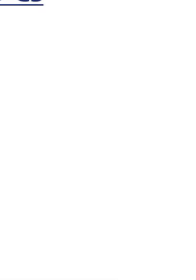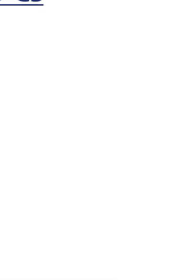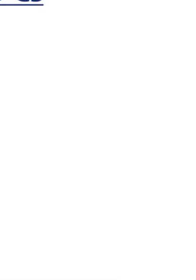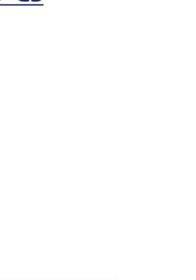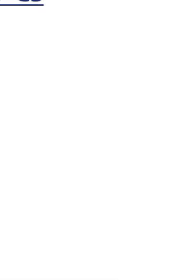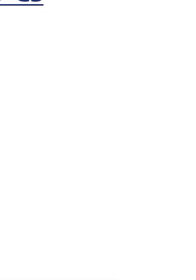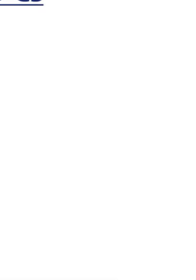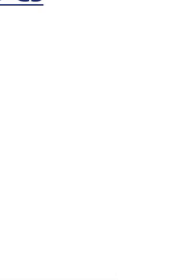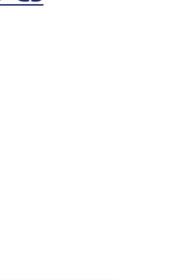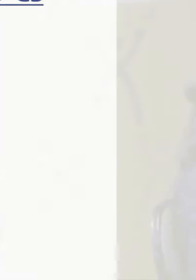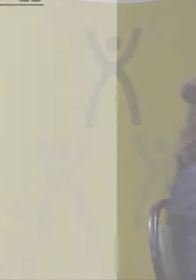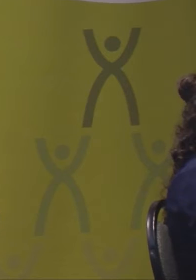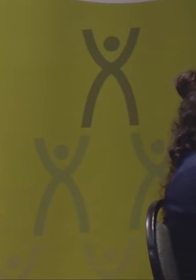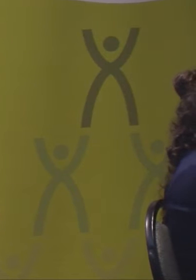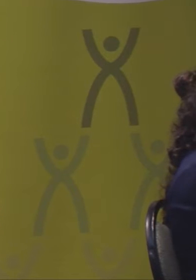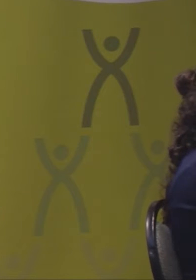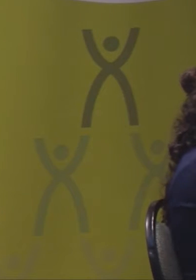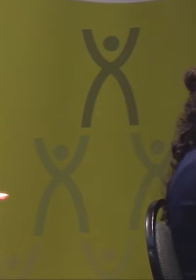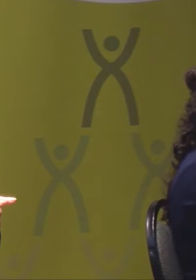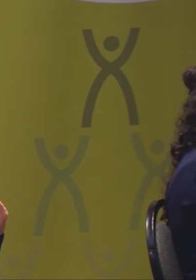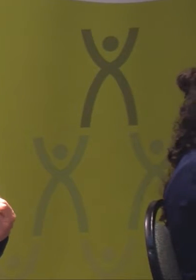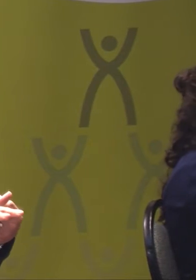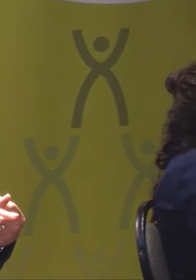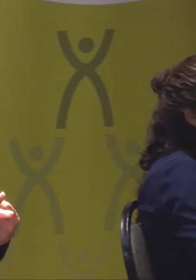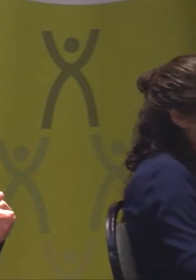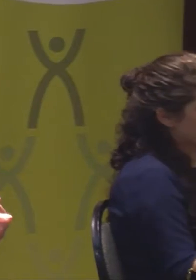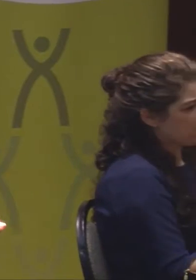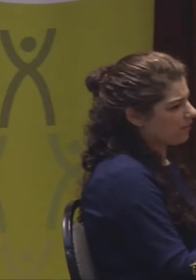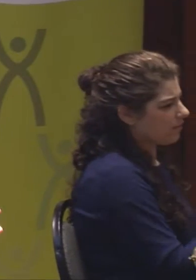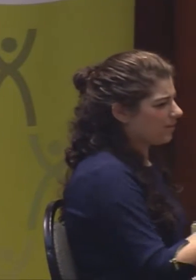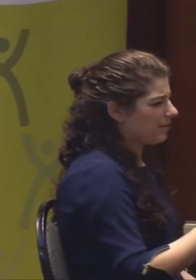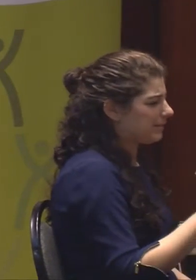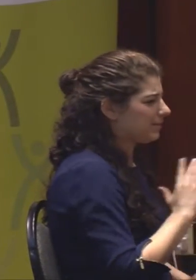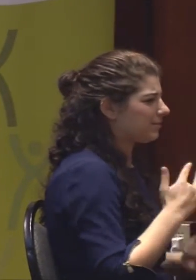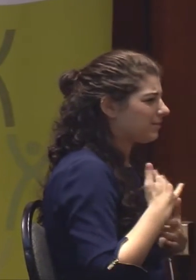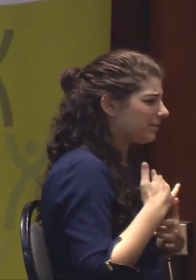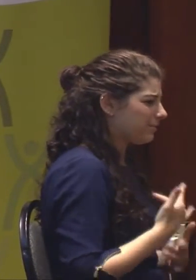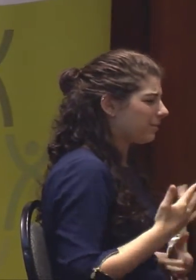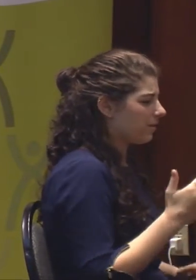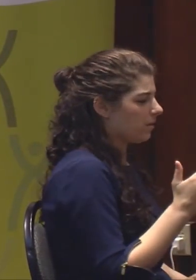Birth to three folks have usually more access to or more likely to have access to those